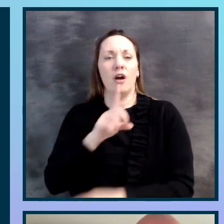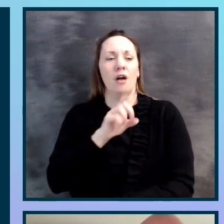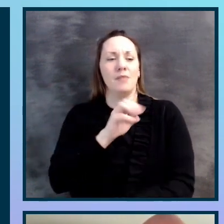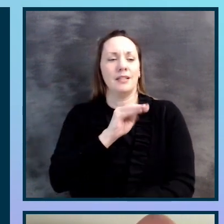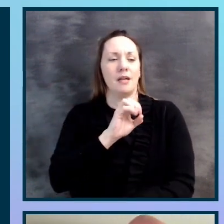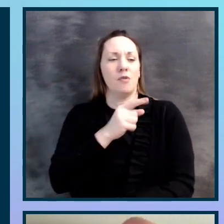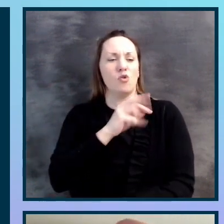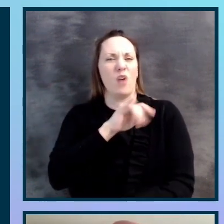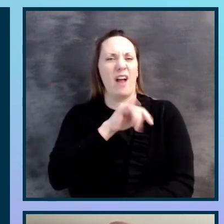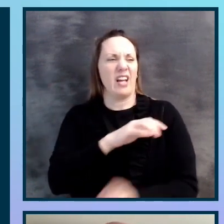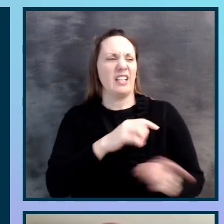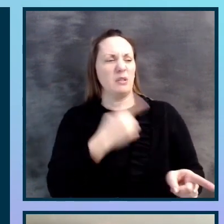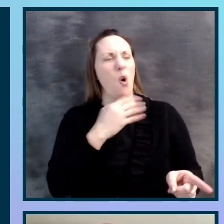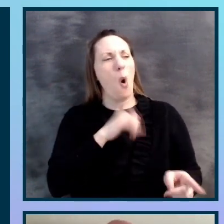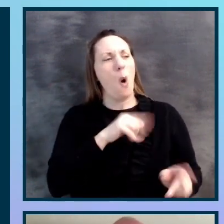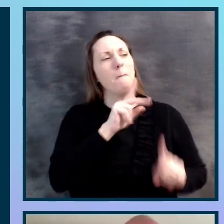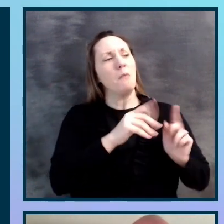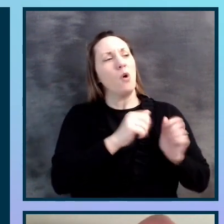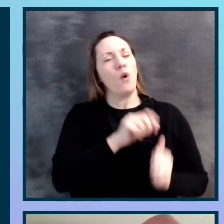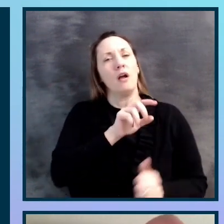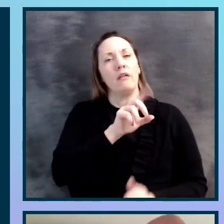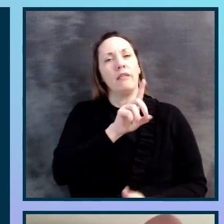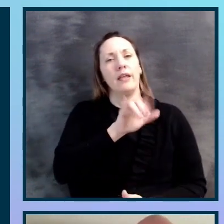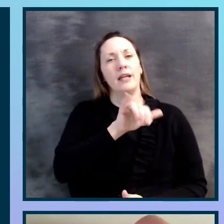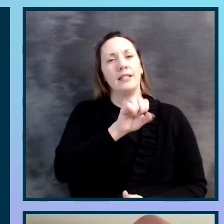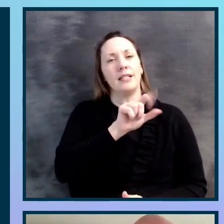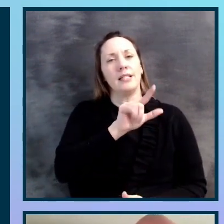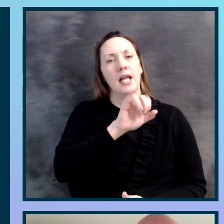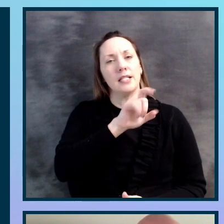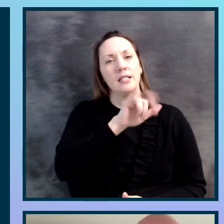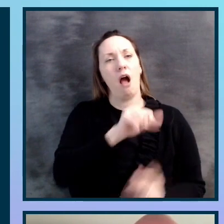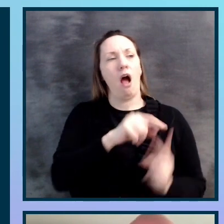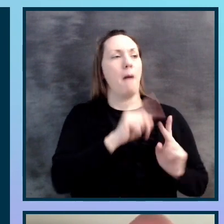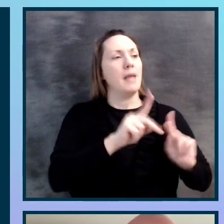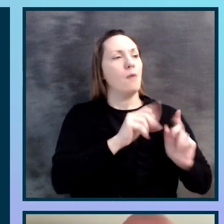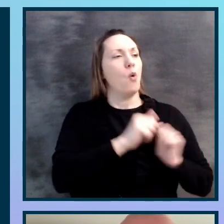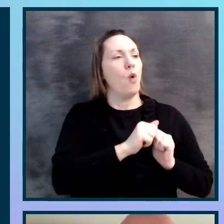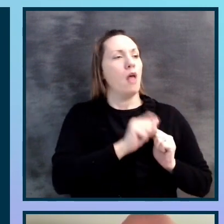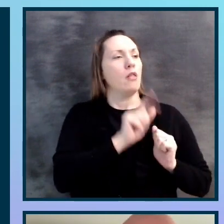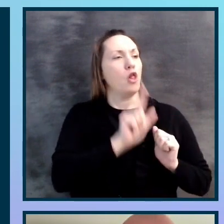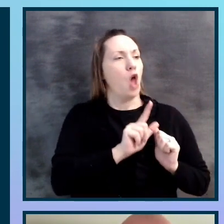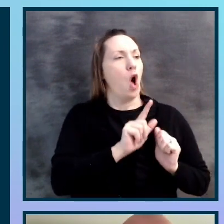about people with dyslexia, people with learning disabilities, people with low literacy, people with age related condition,